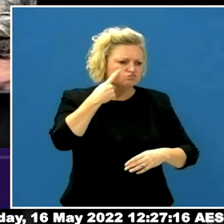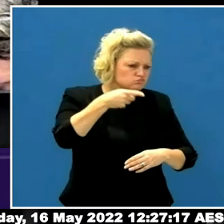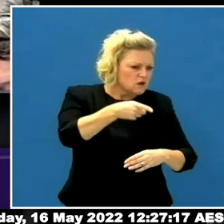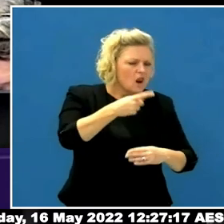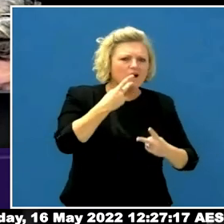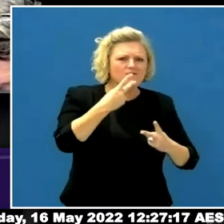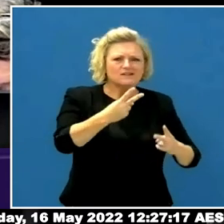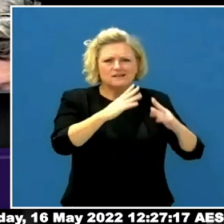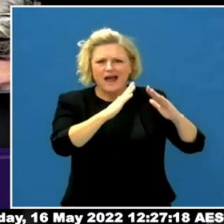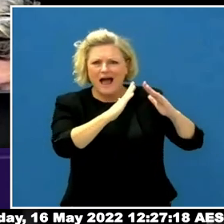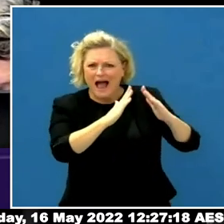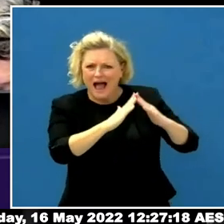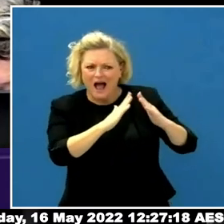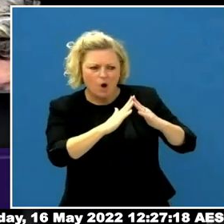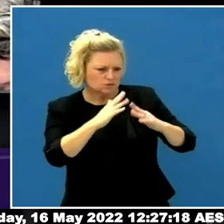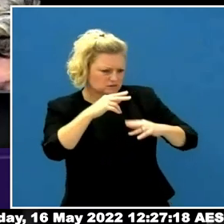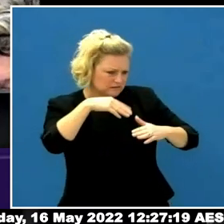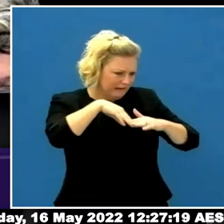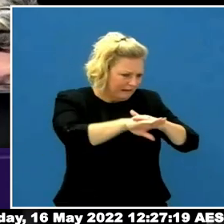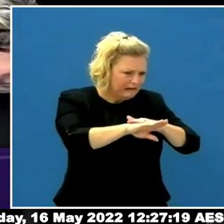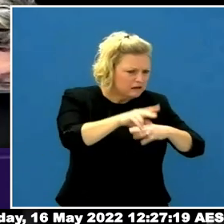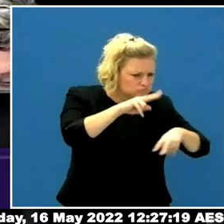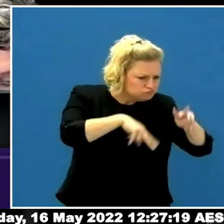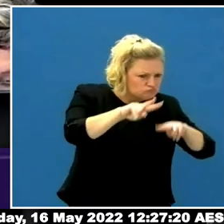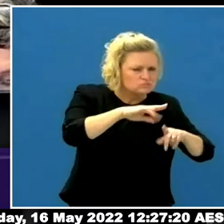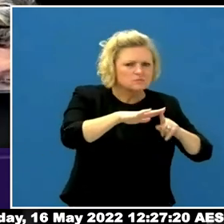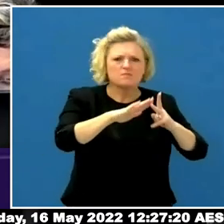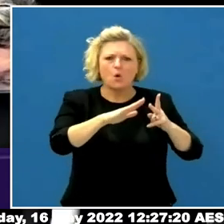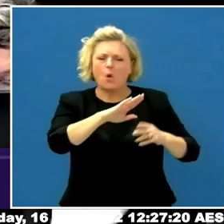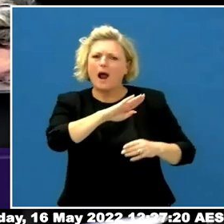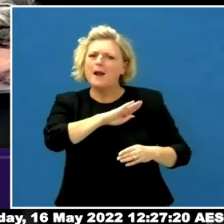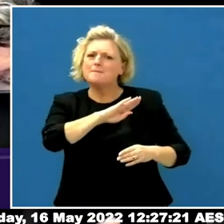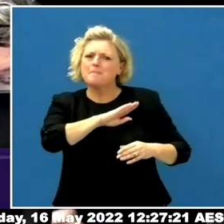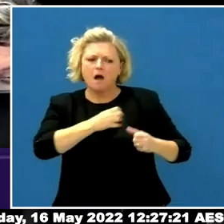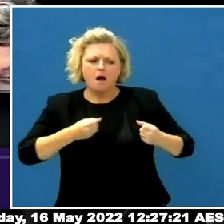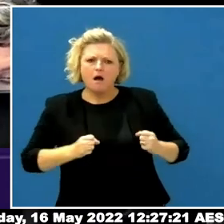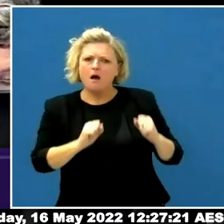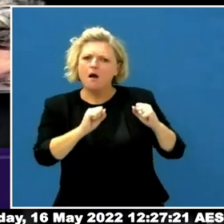park, could you pop into the park and no, we can't do that, that would cost us money.